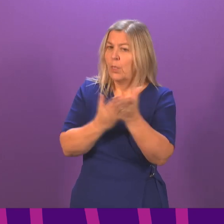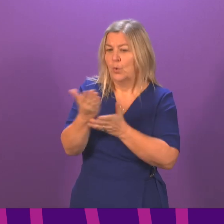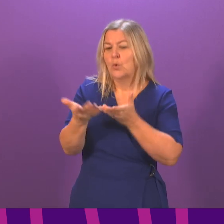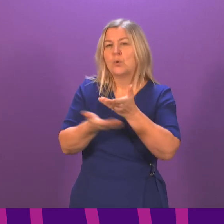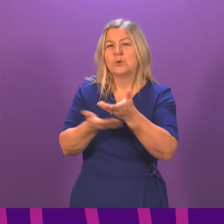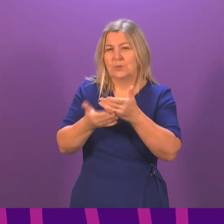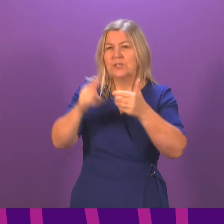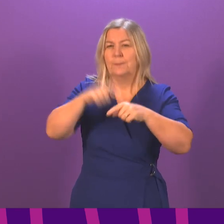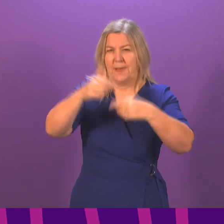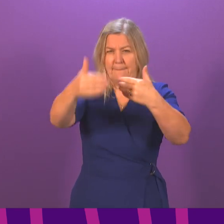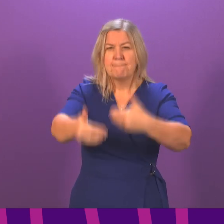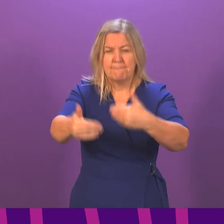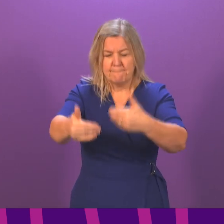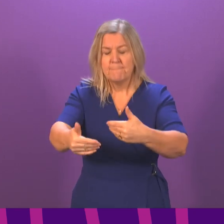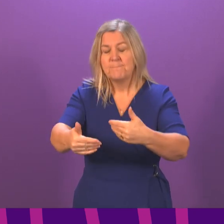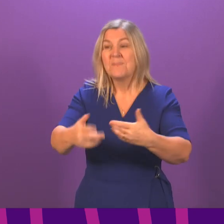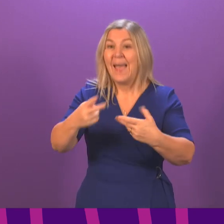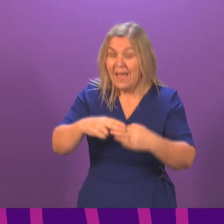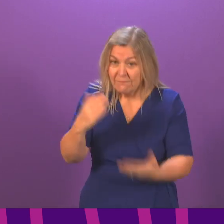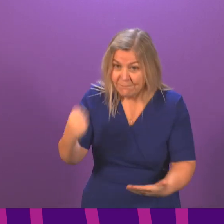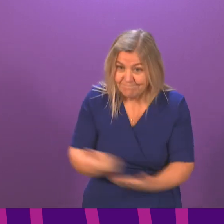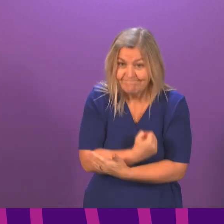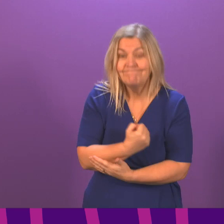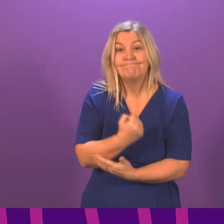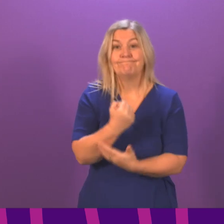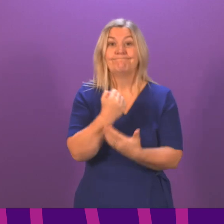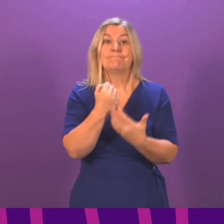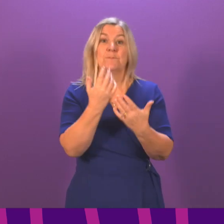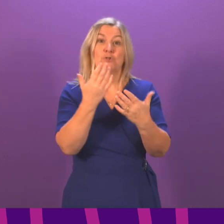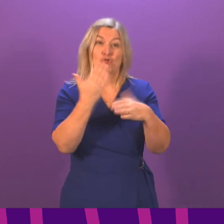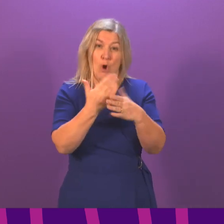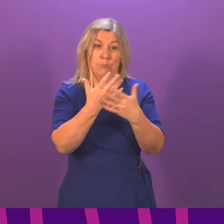If this does, sadly, result in job losses, the Government will provide support to all